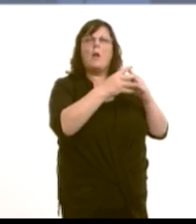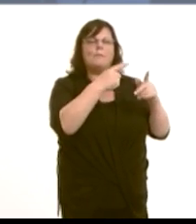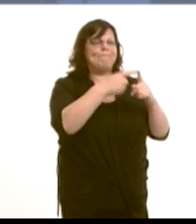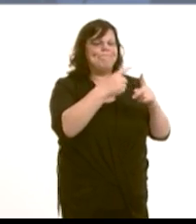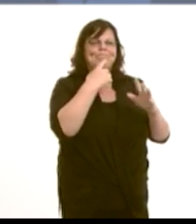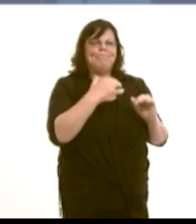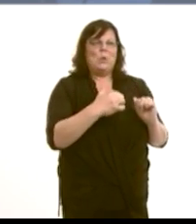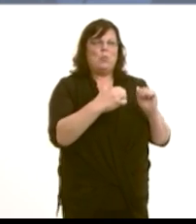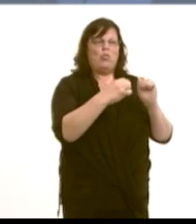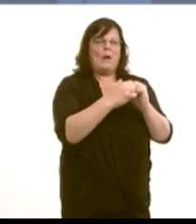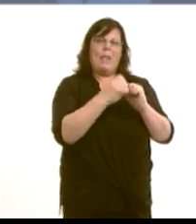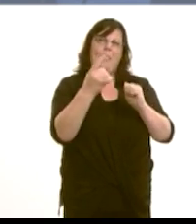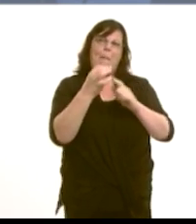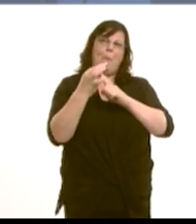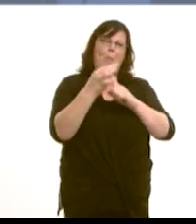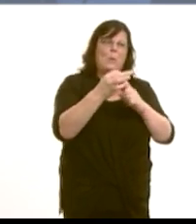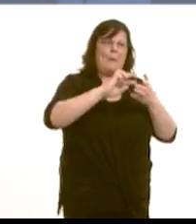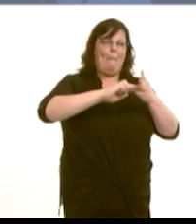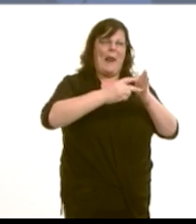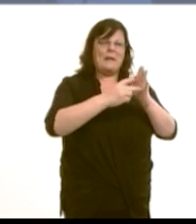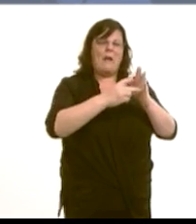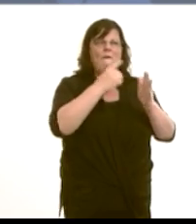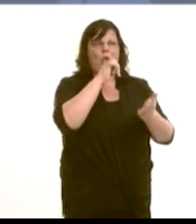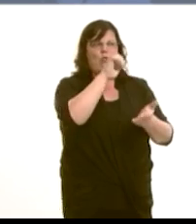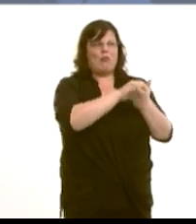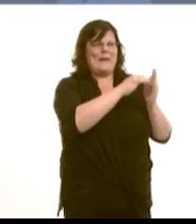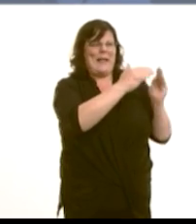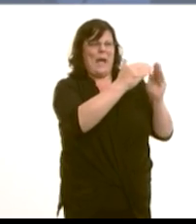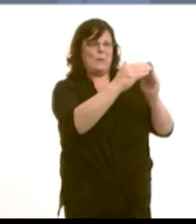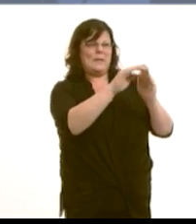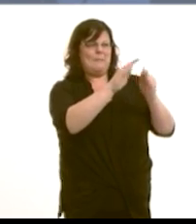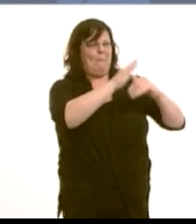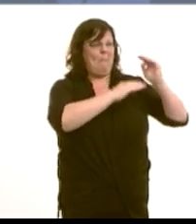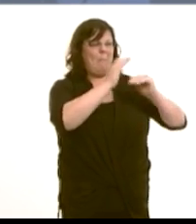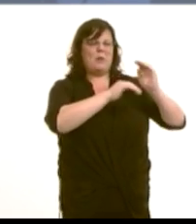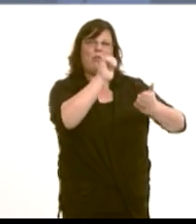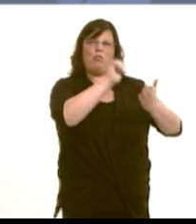right houses in the right places, to reflect the needs of people during different times in their lives.